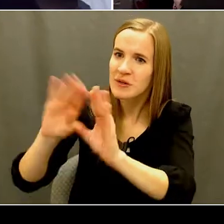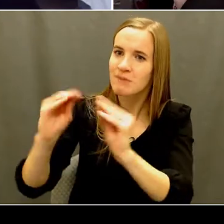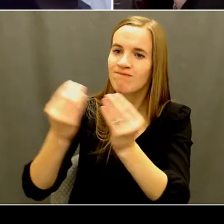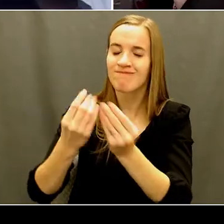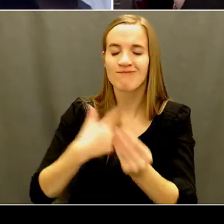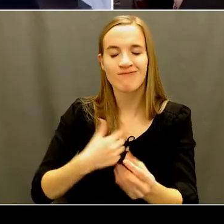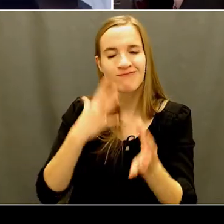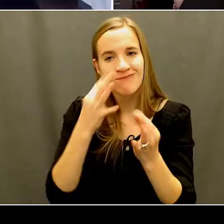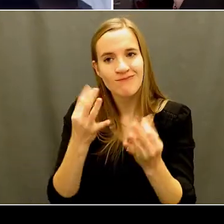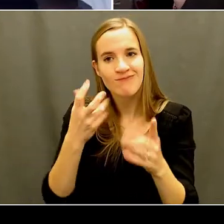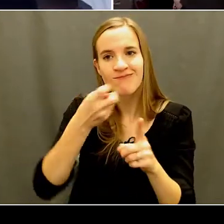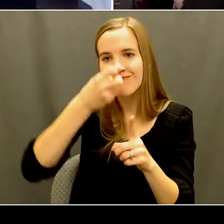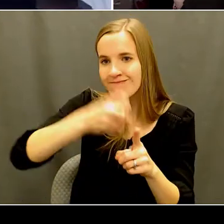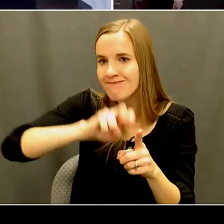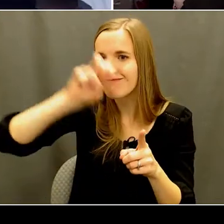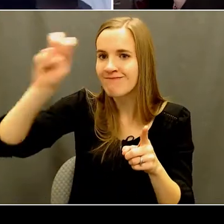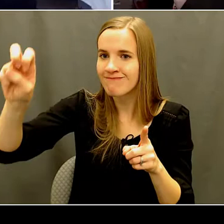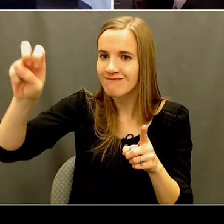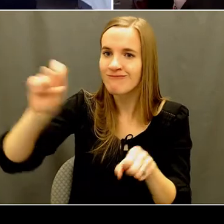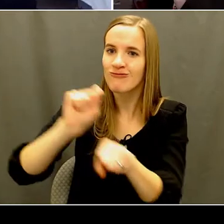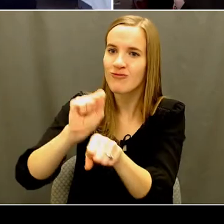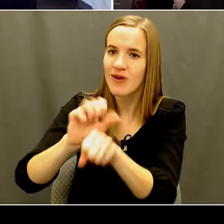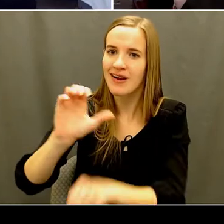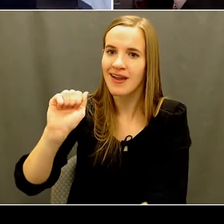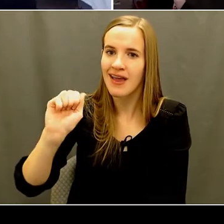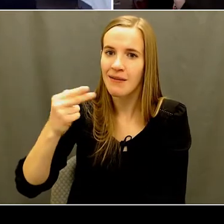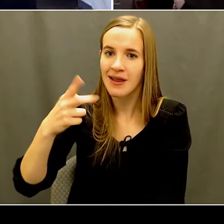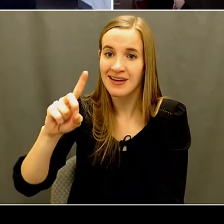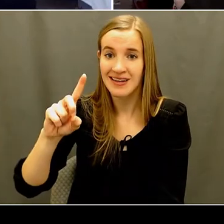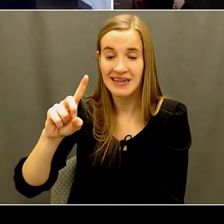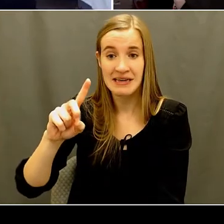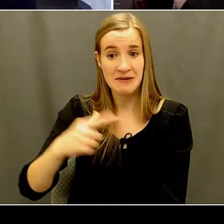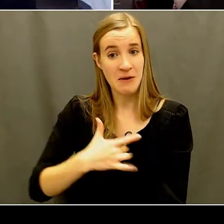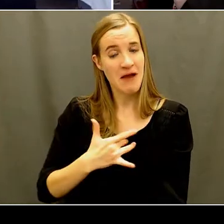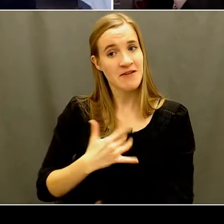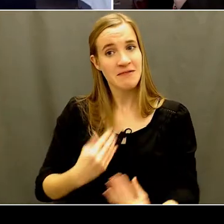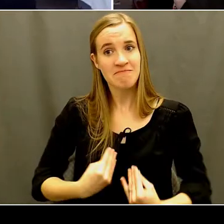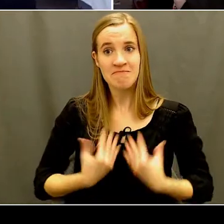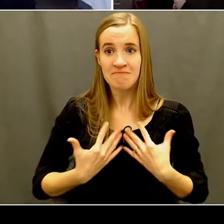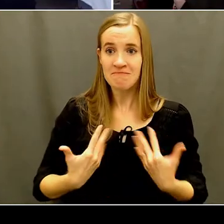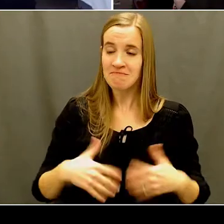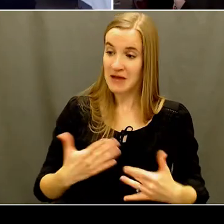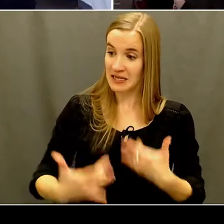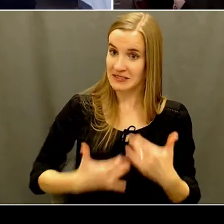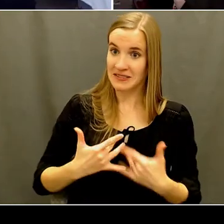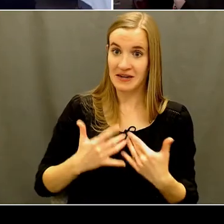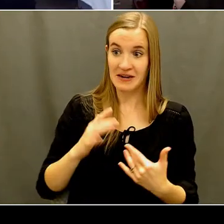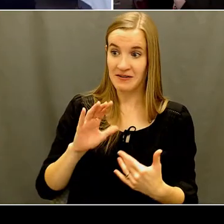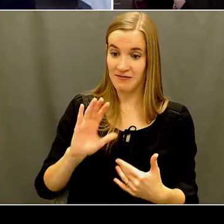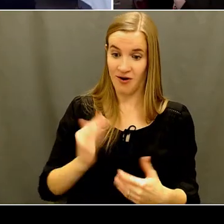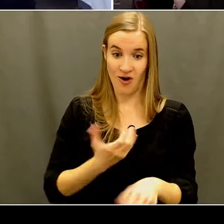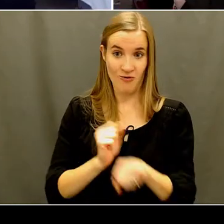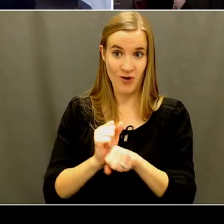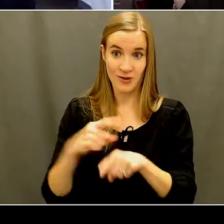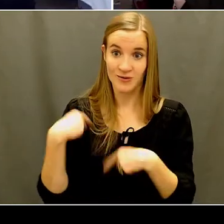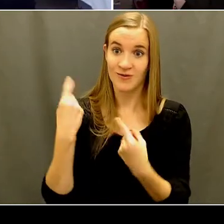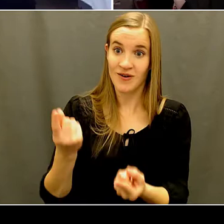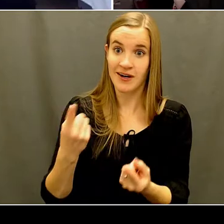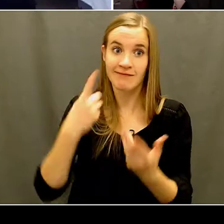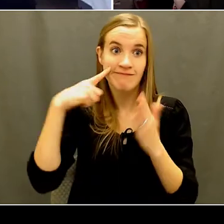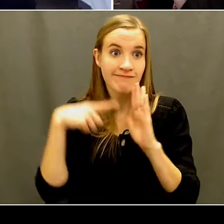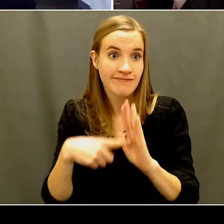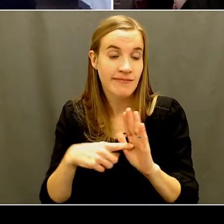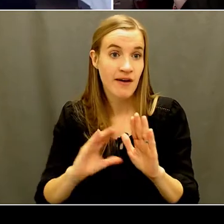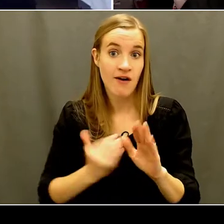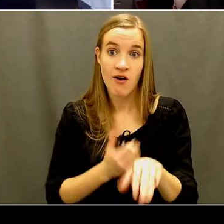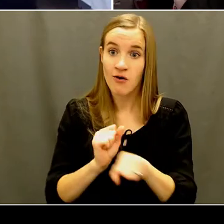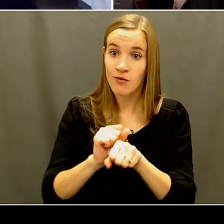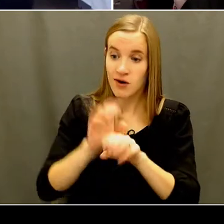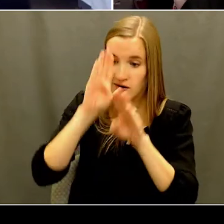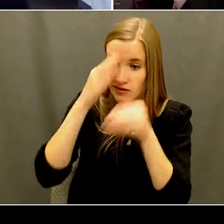creating new opportunities and, you know, with COVID. You know, advocating